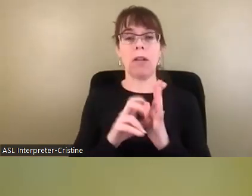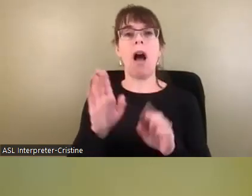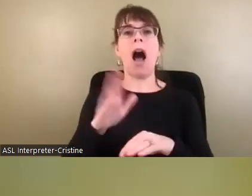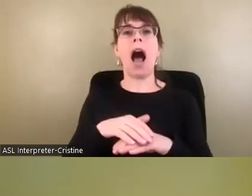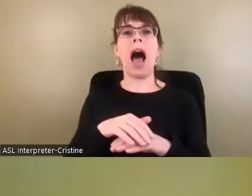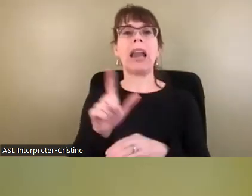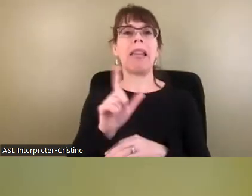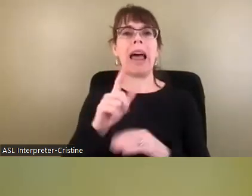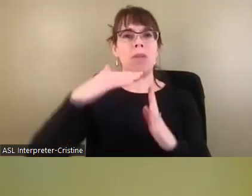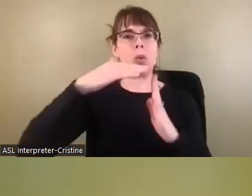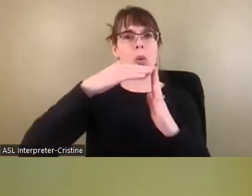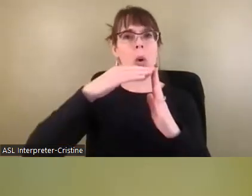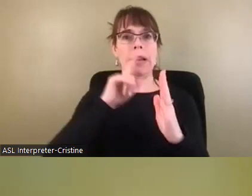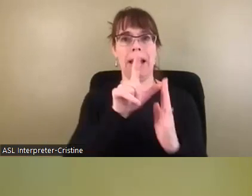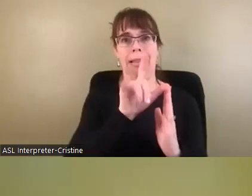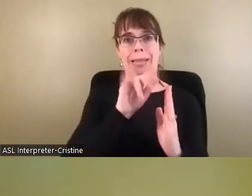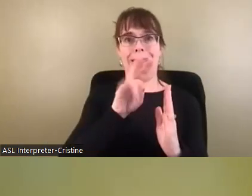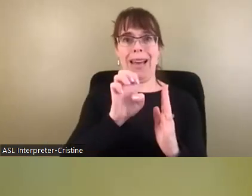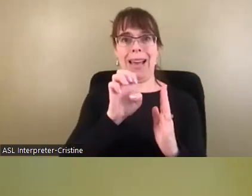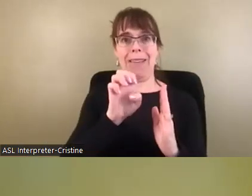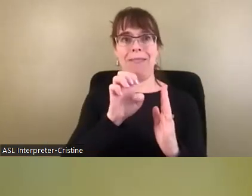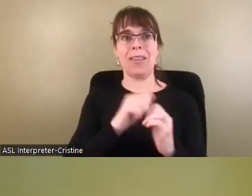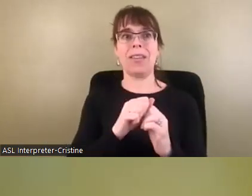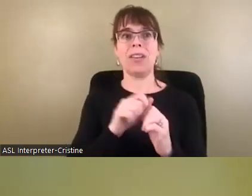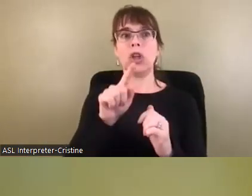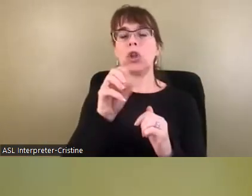corner where it says, 'Live Zoom with rev.com' just wanna let you all know